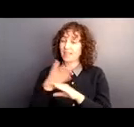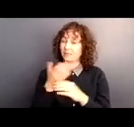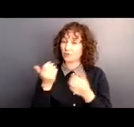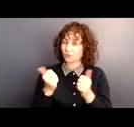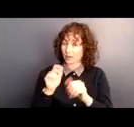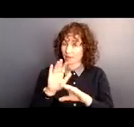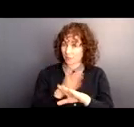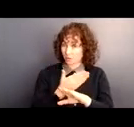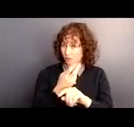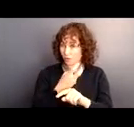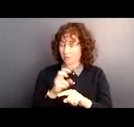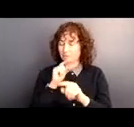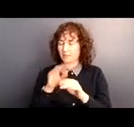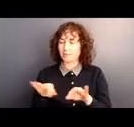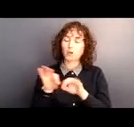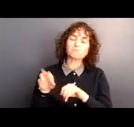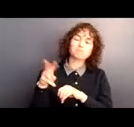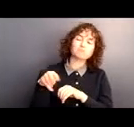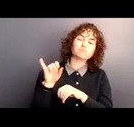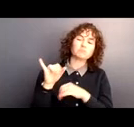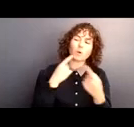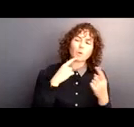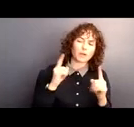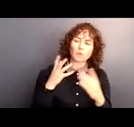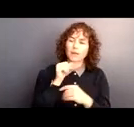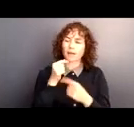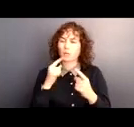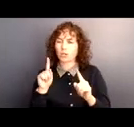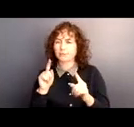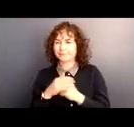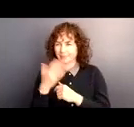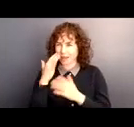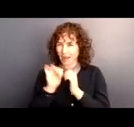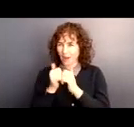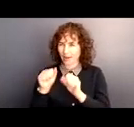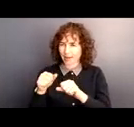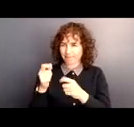It is important to take note of what worked and didn't work. How can I make adjustments?